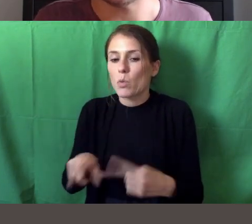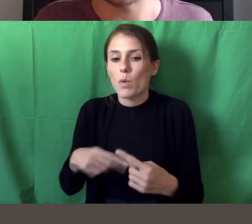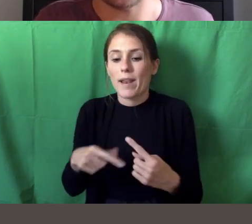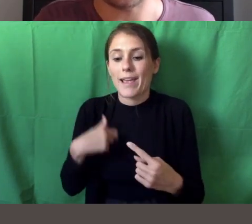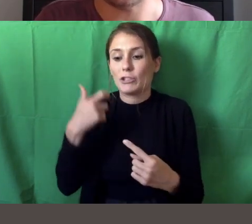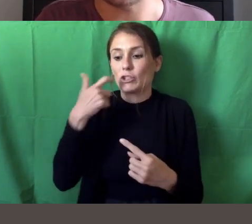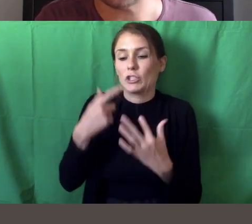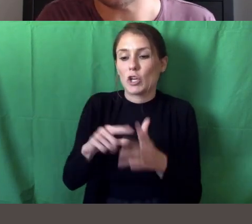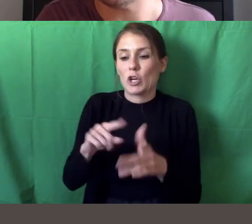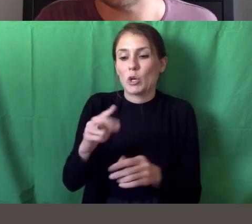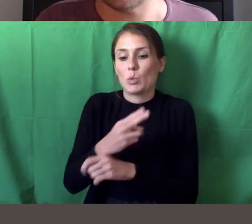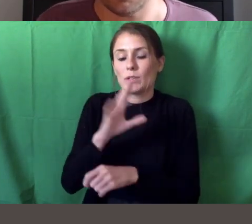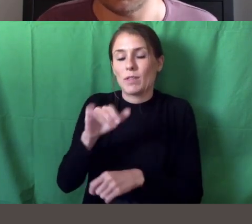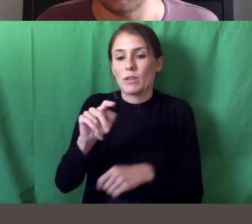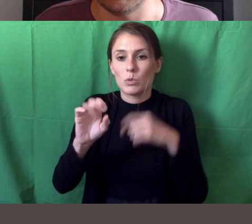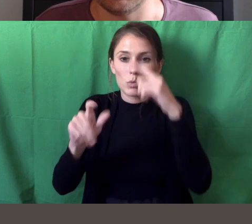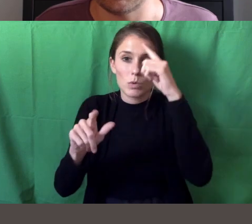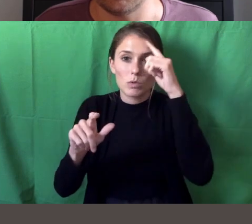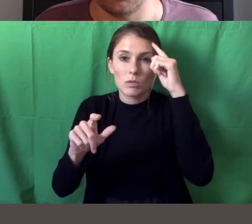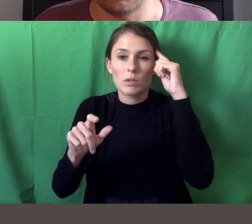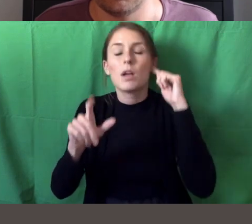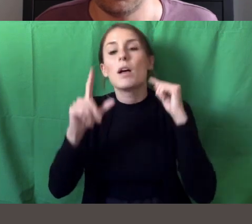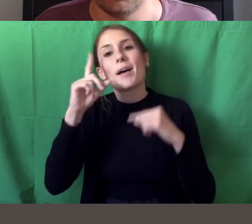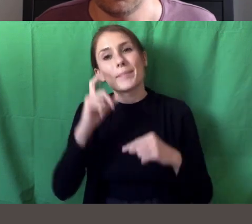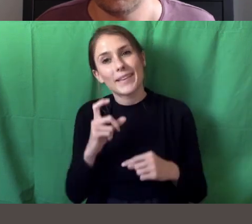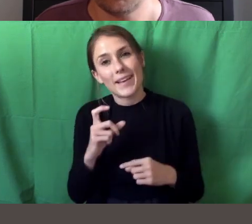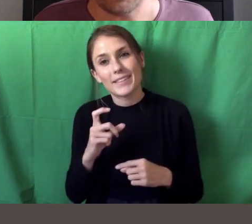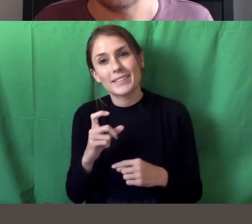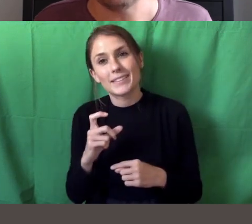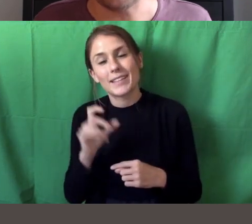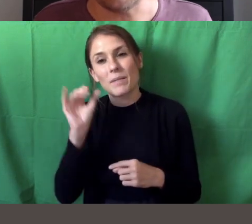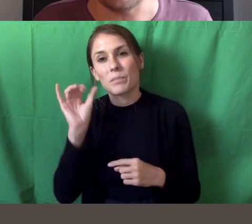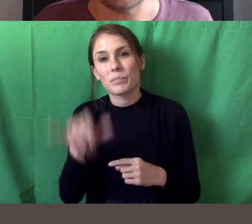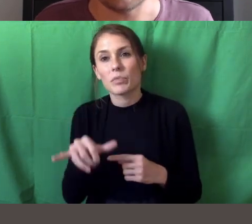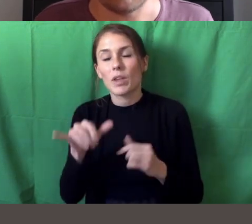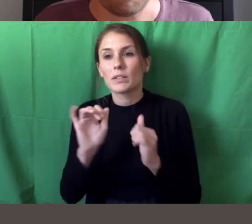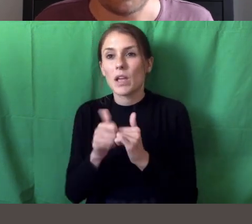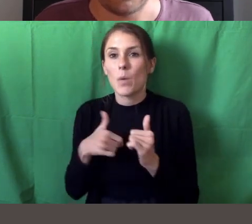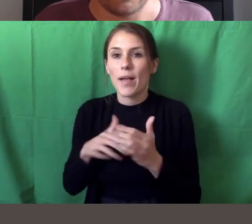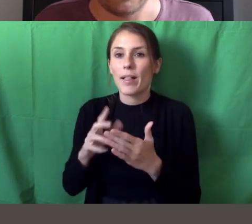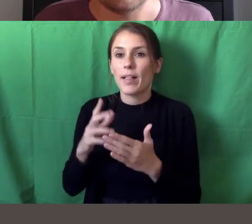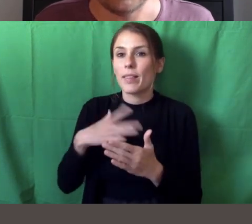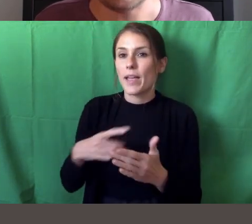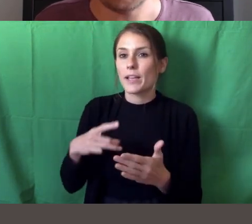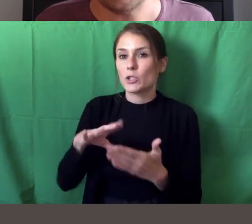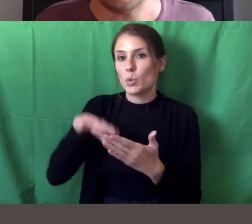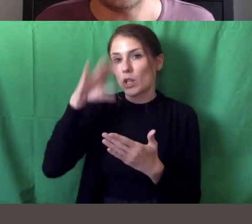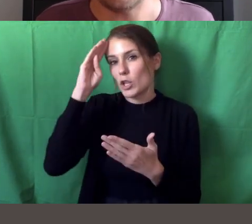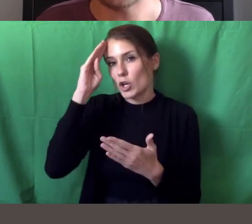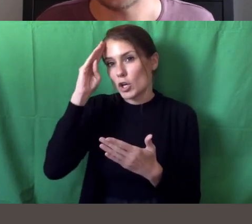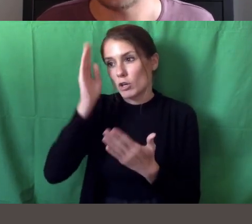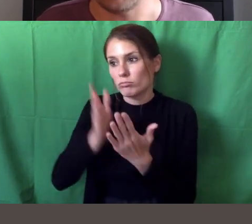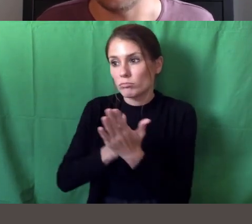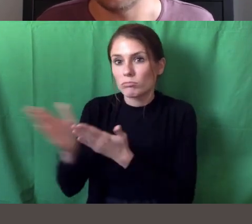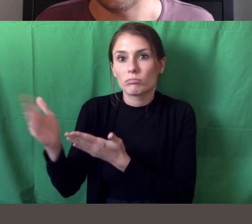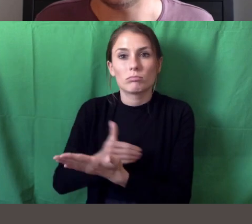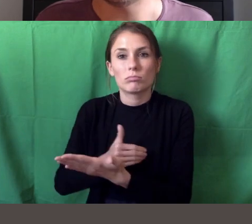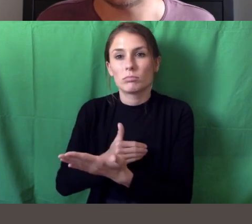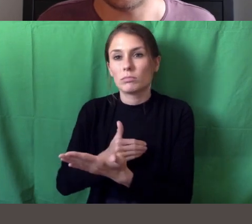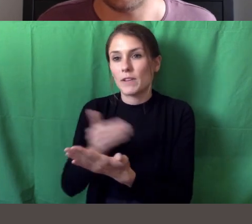wonder why I answer questions when I just started using the tool? Well, because that's the way